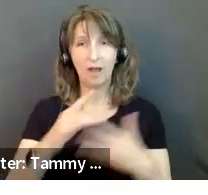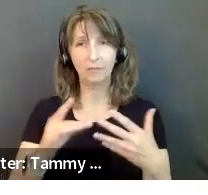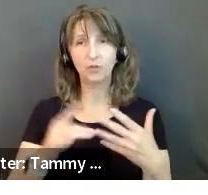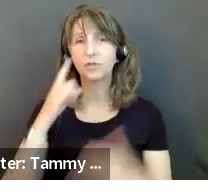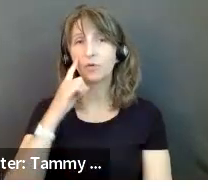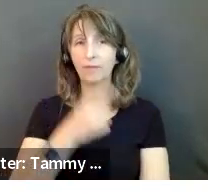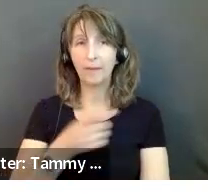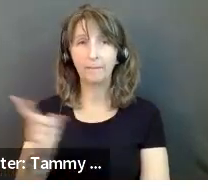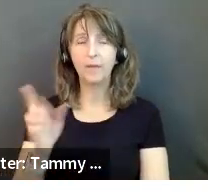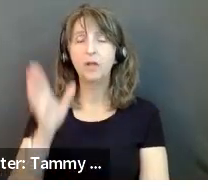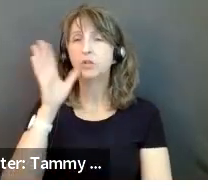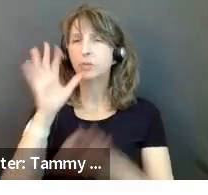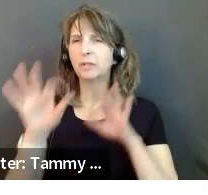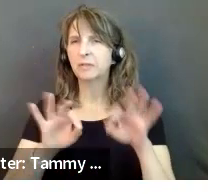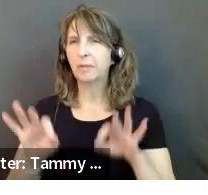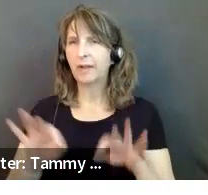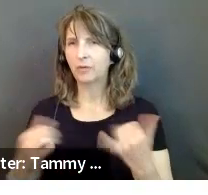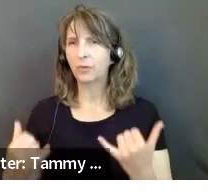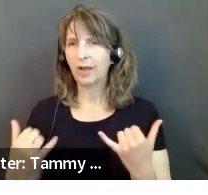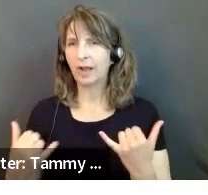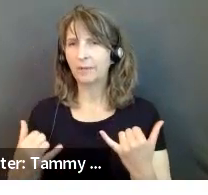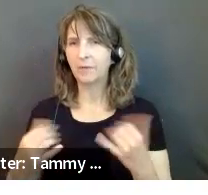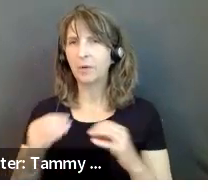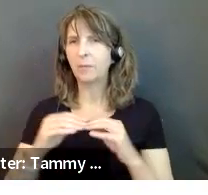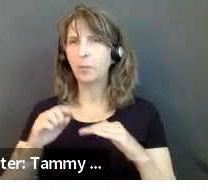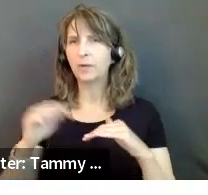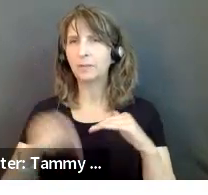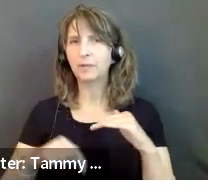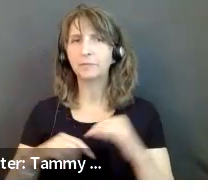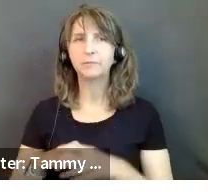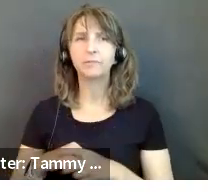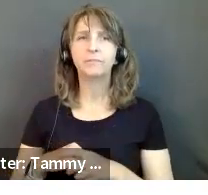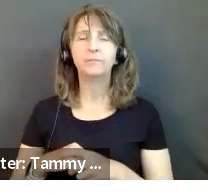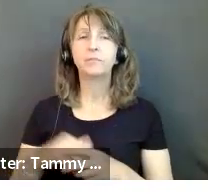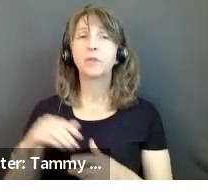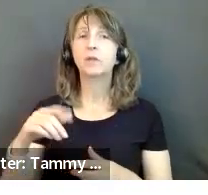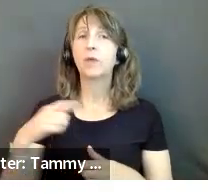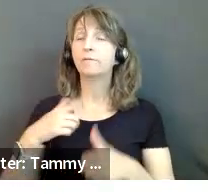And some of these we're gonna talk about today in more, more depth, the trial work period.